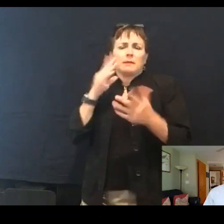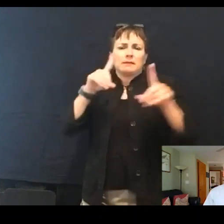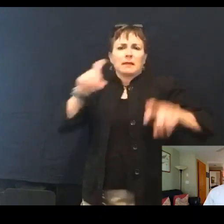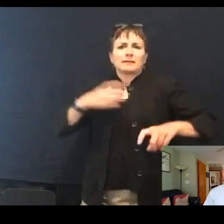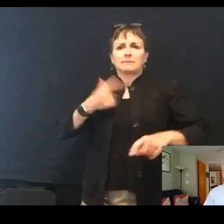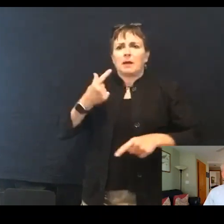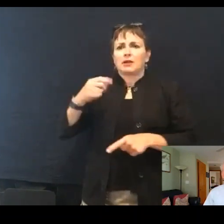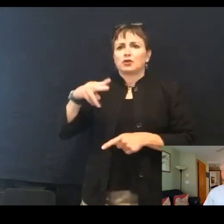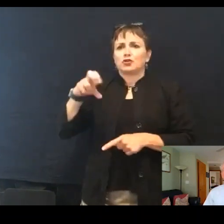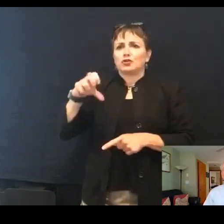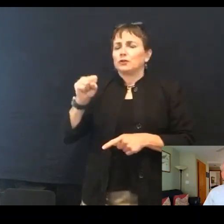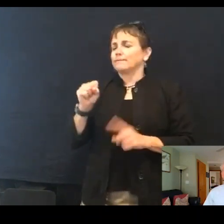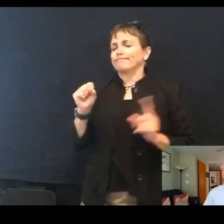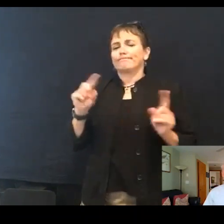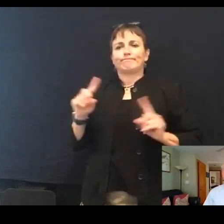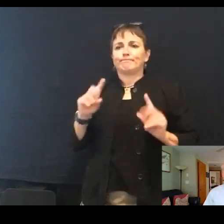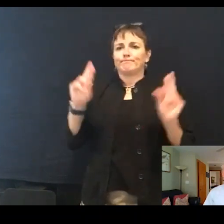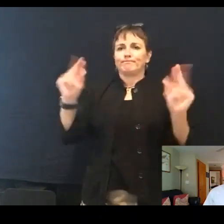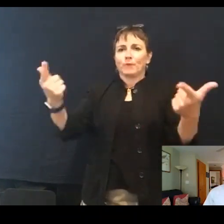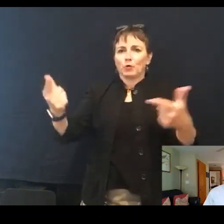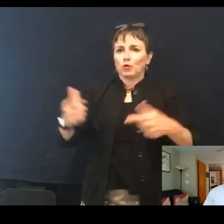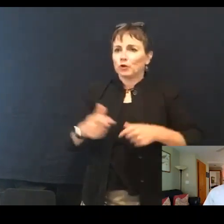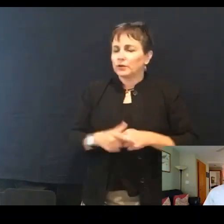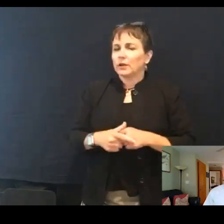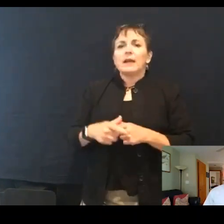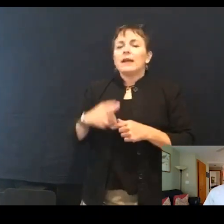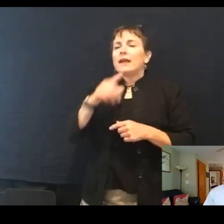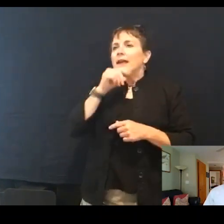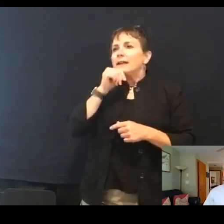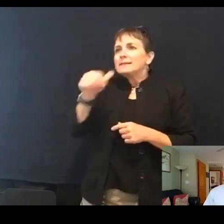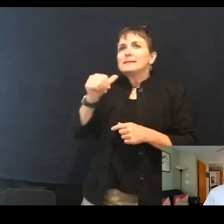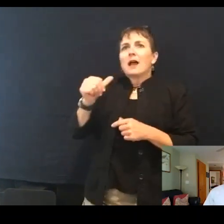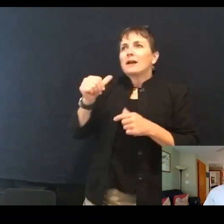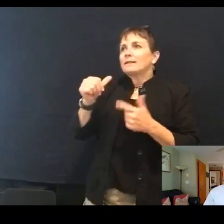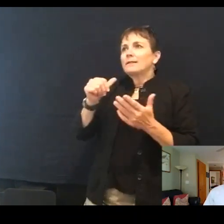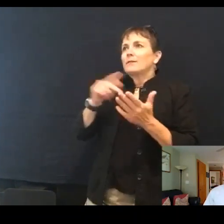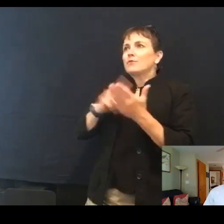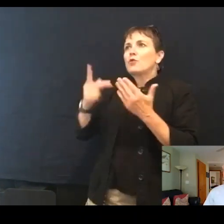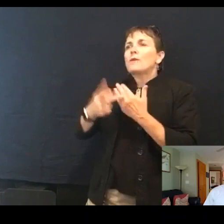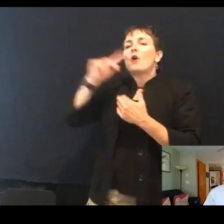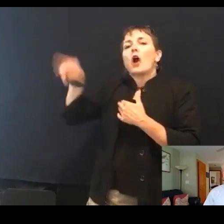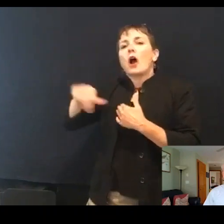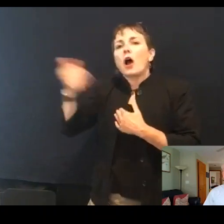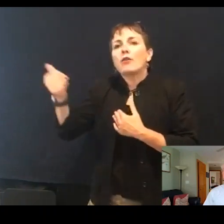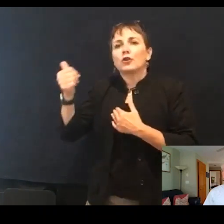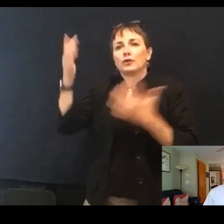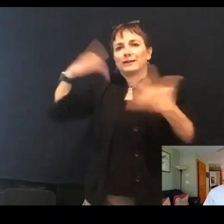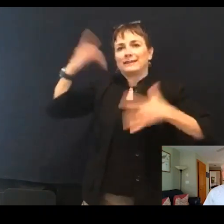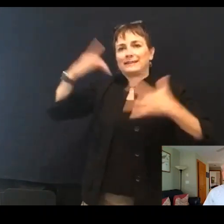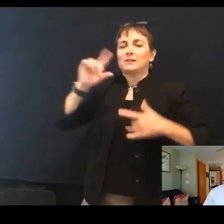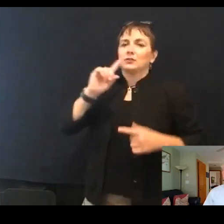Well, this program just won't work for diseases other than inherited retinal diseases.